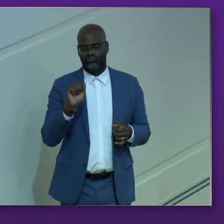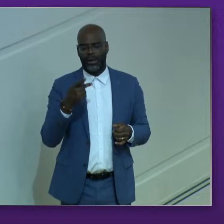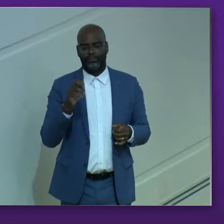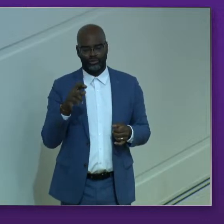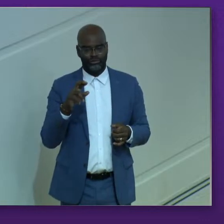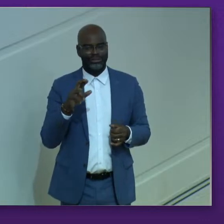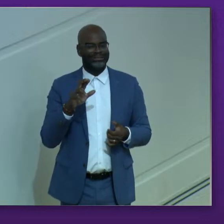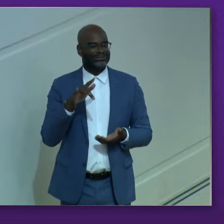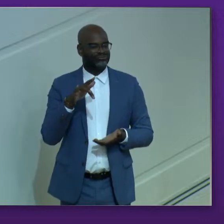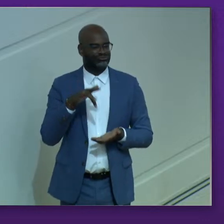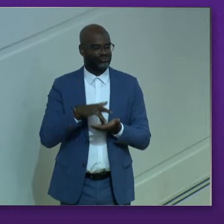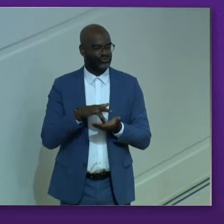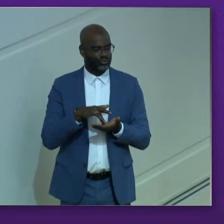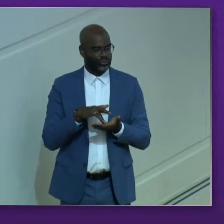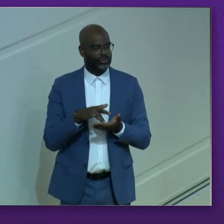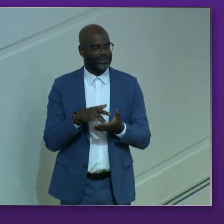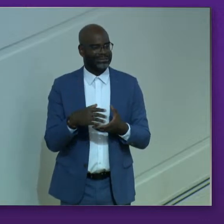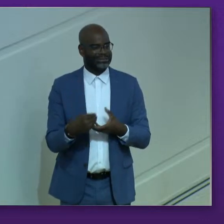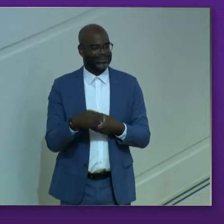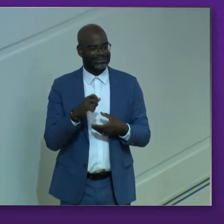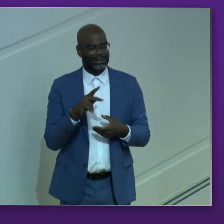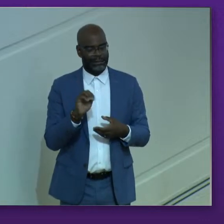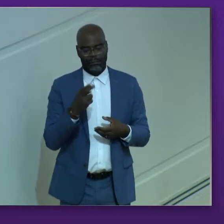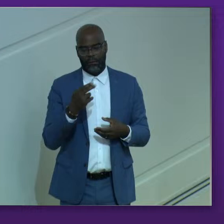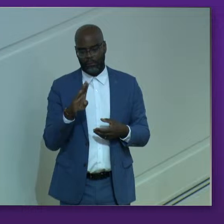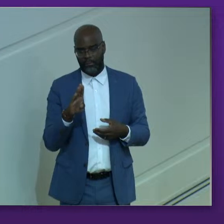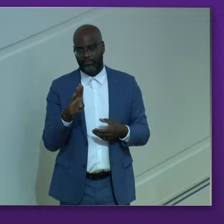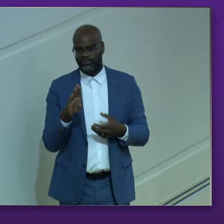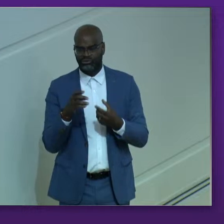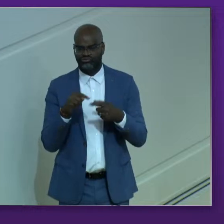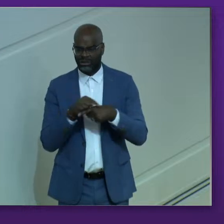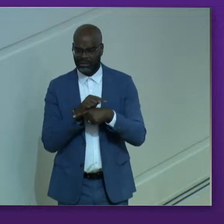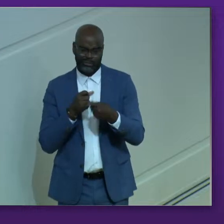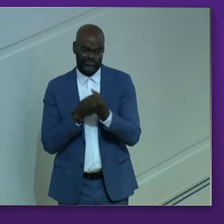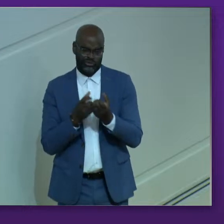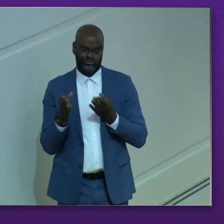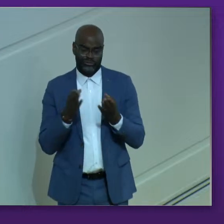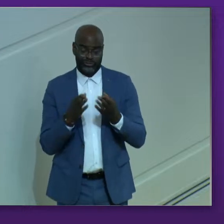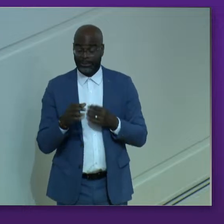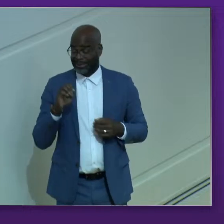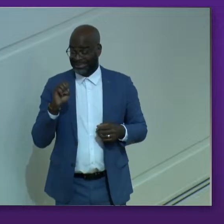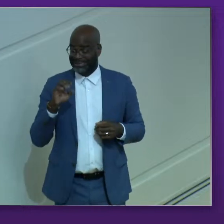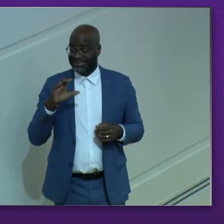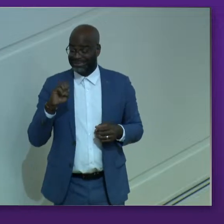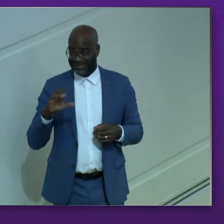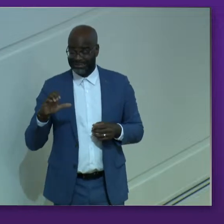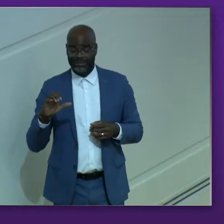RELATED TO THAT THE NEXT AWARD IS FOR THE EAST COUNTY EDUCATION CENTER RAPTORS